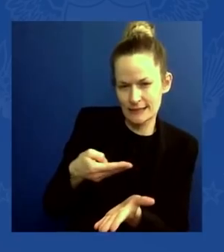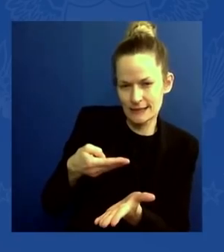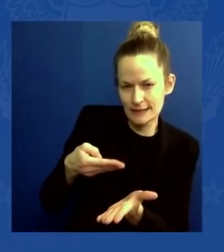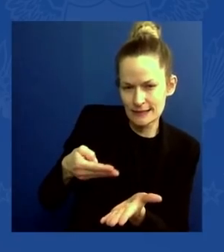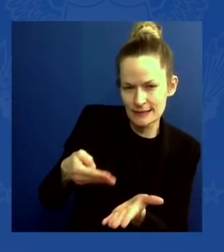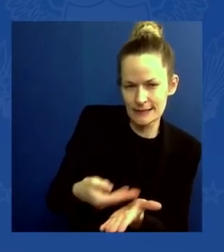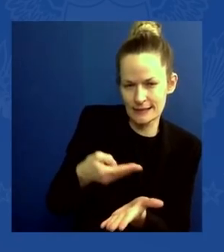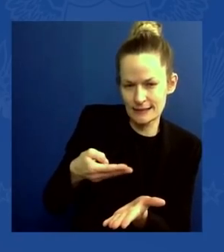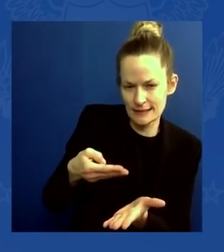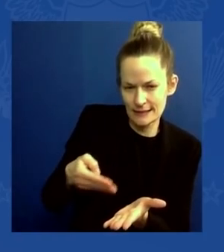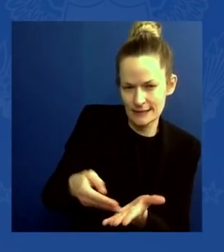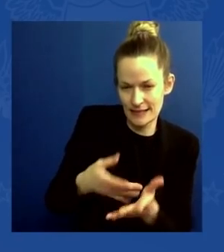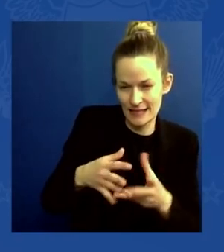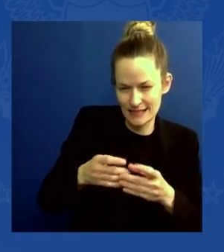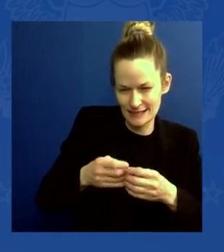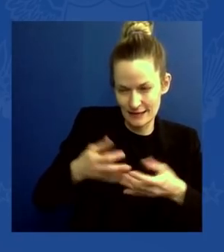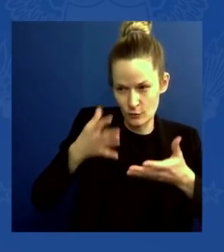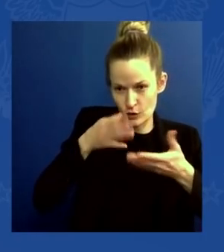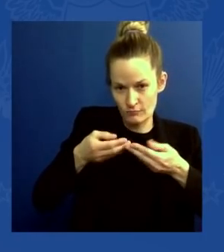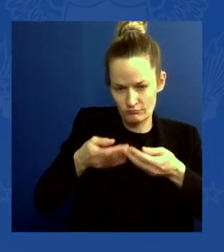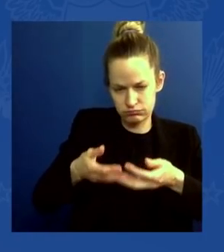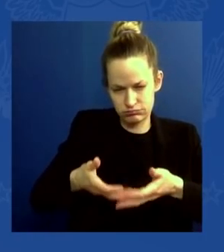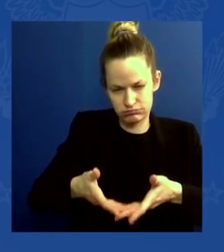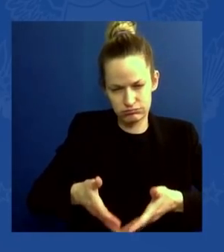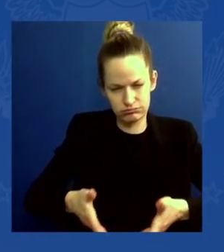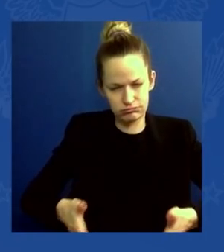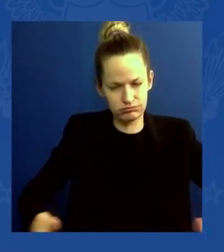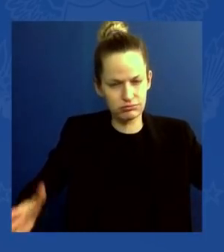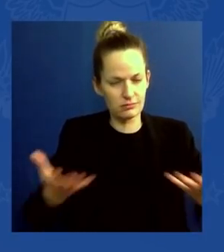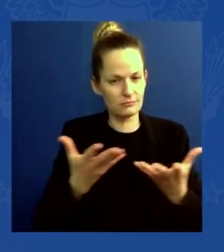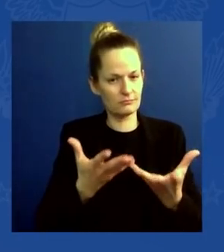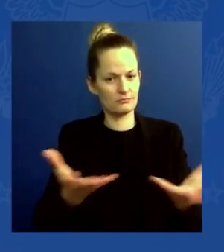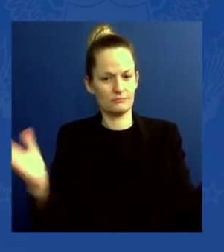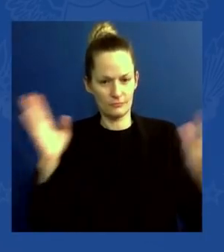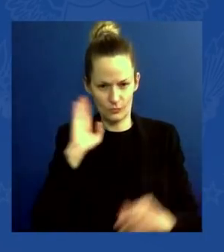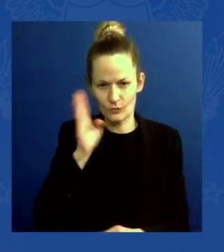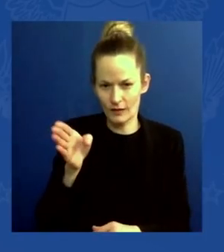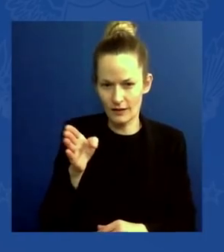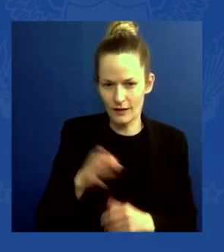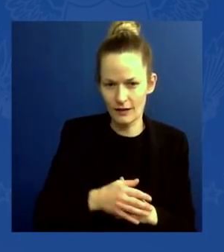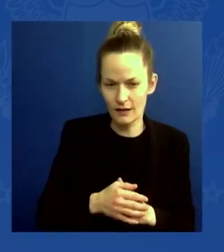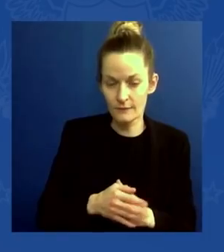It is a bill that's paid out over a number of years. And so -- but the --